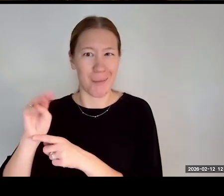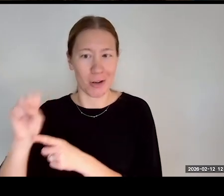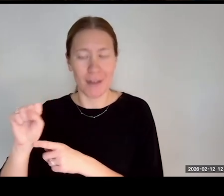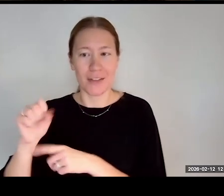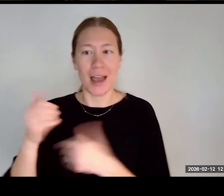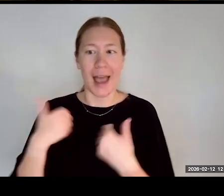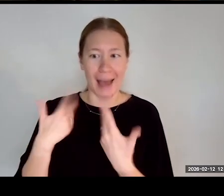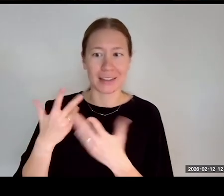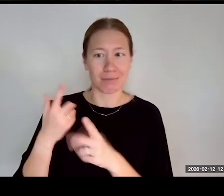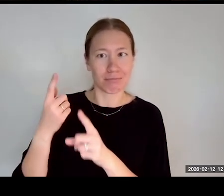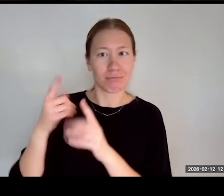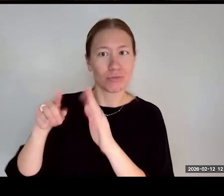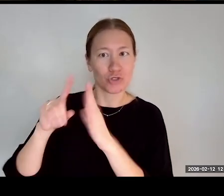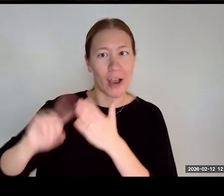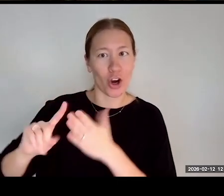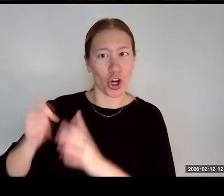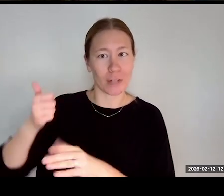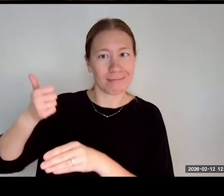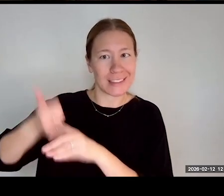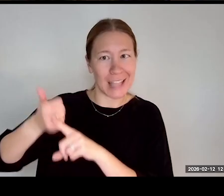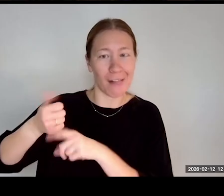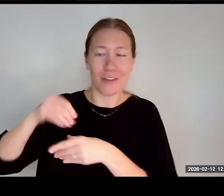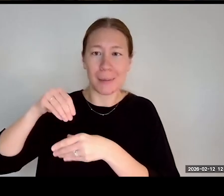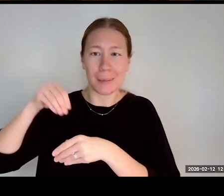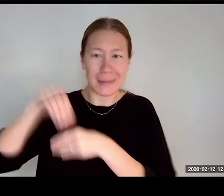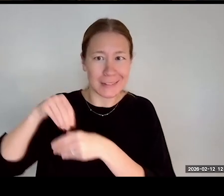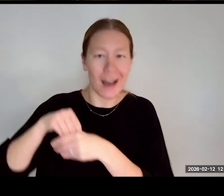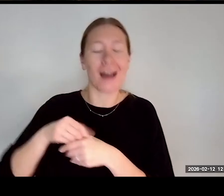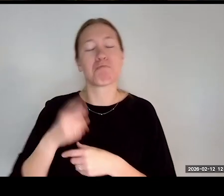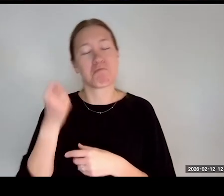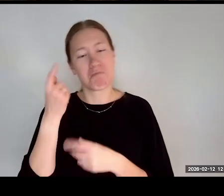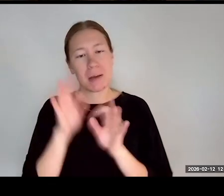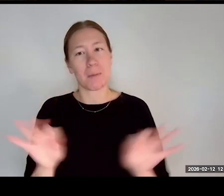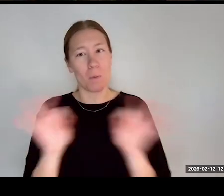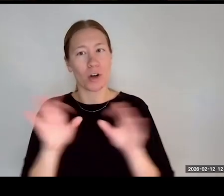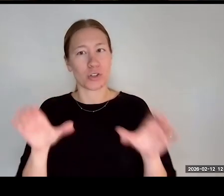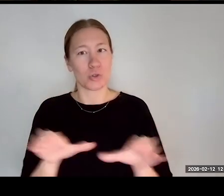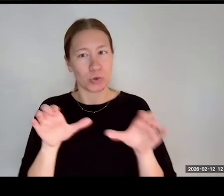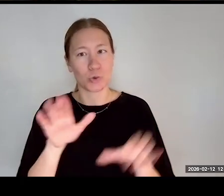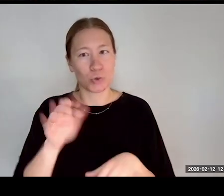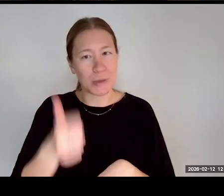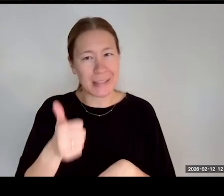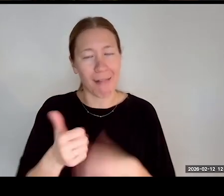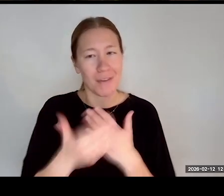and review your work. But it is important to understand how to do these things manually 'cause the accessibility checker has limitations,